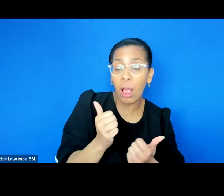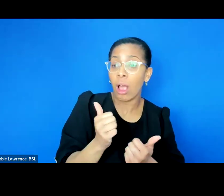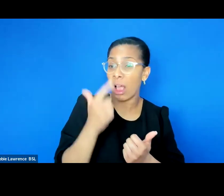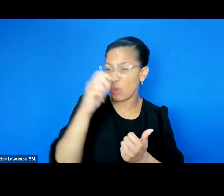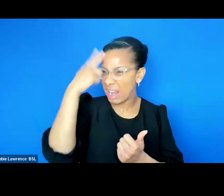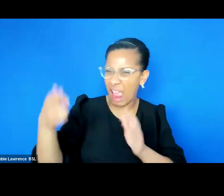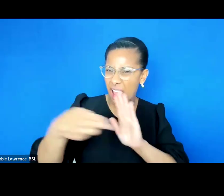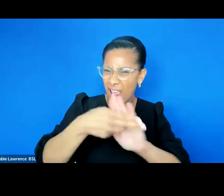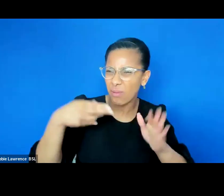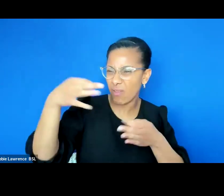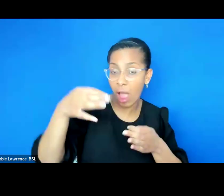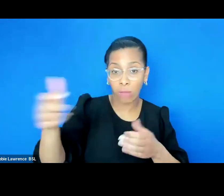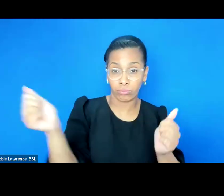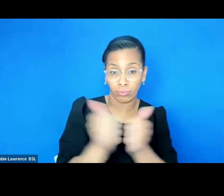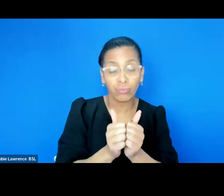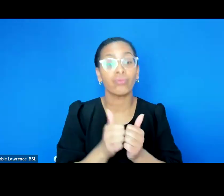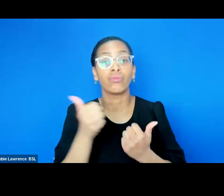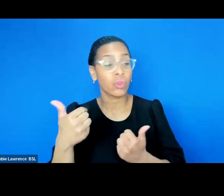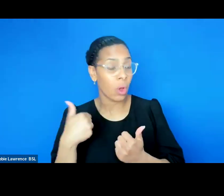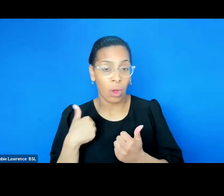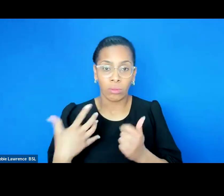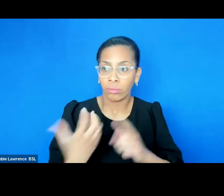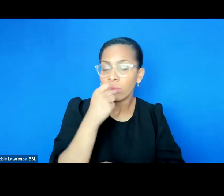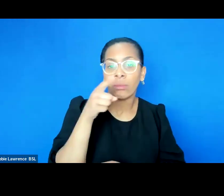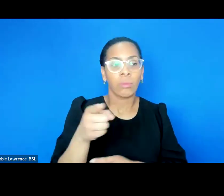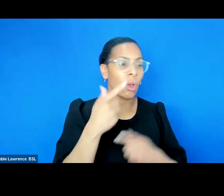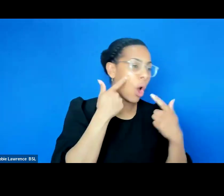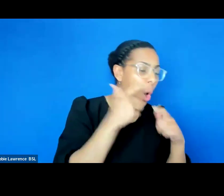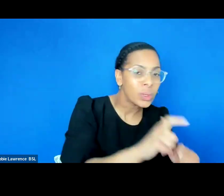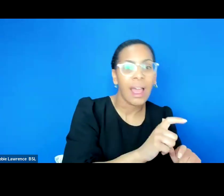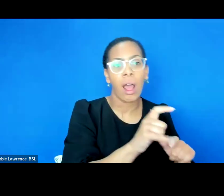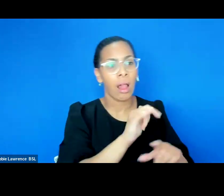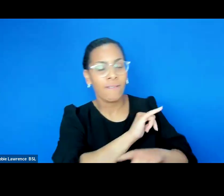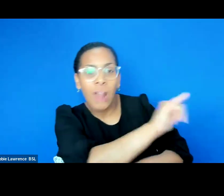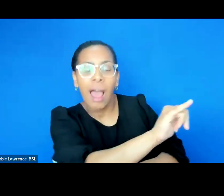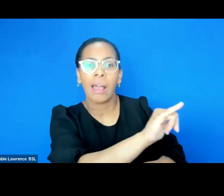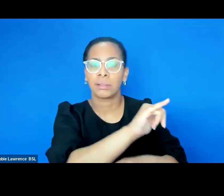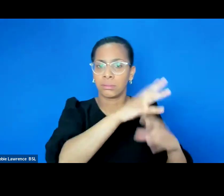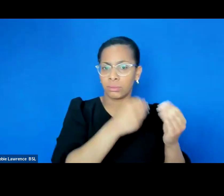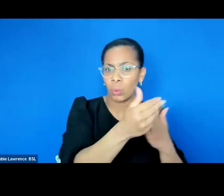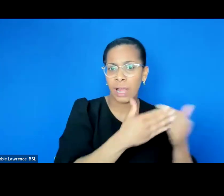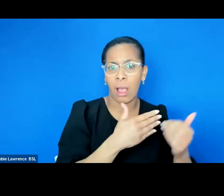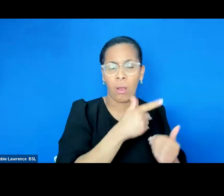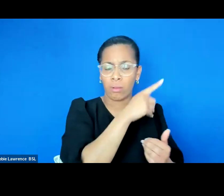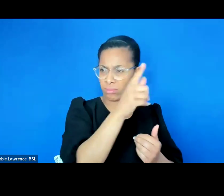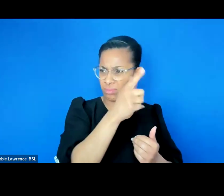director that I'd got flights and hotel, and you could send the whole delegation now, and she said, "How did you do that?" I said, "I don't know.